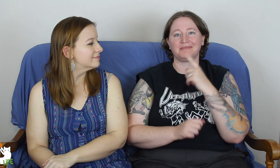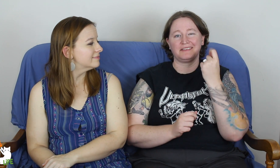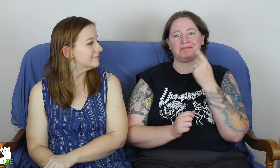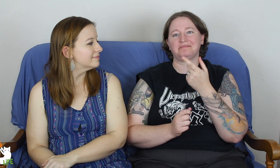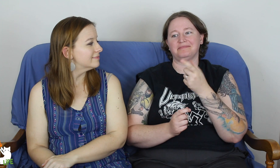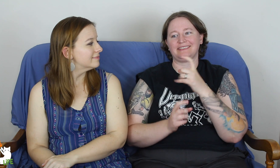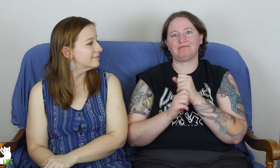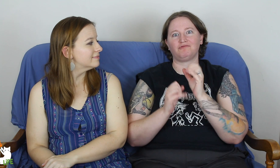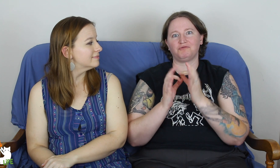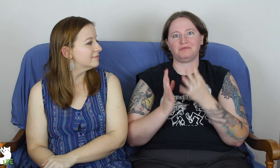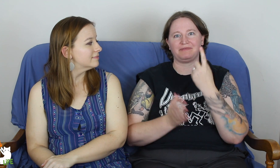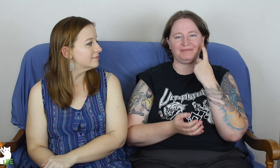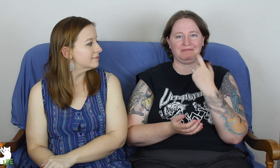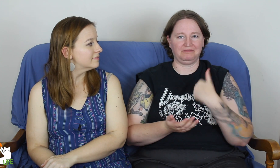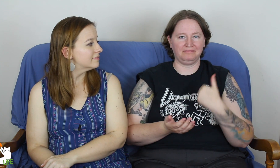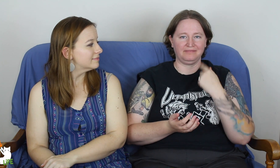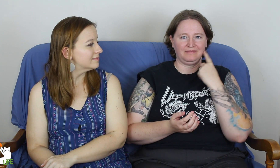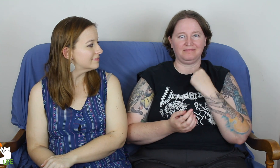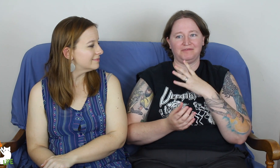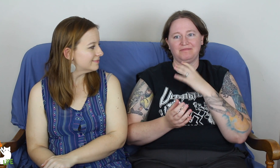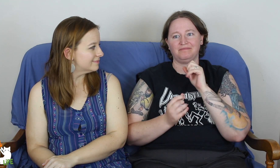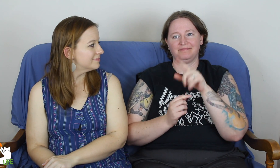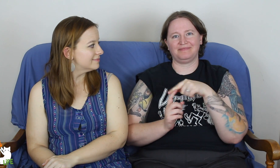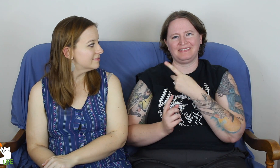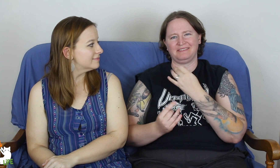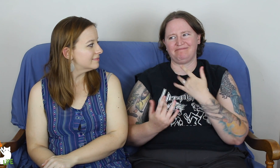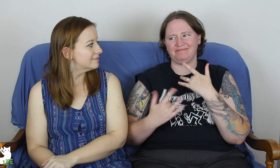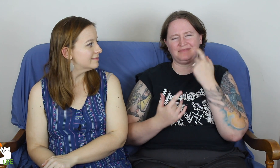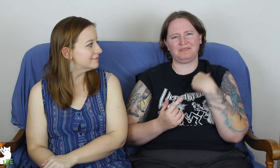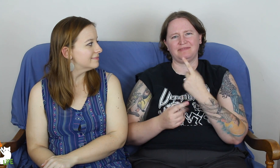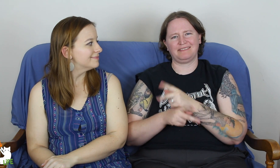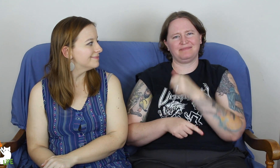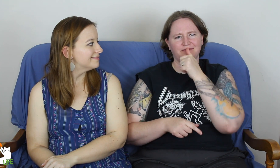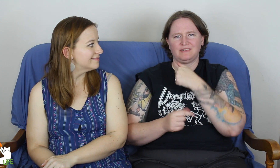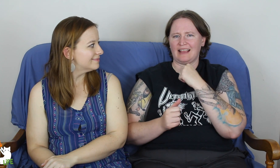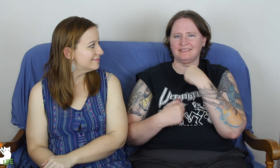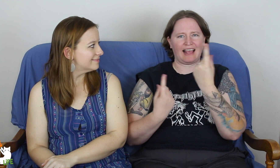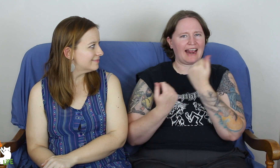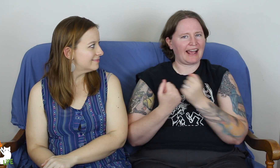and one thing is we had to get an interpreter because I'm Deaf. So we were a little bit concerned because we wanted to keep this private.